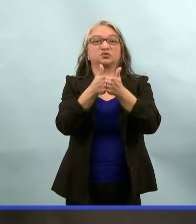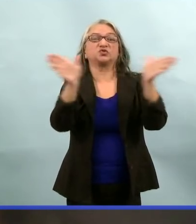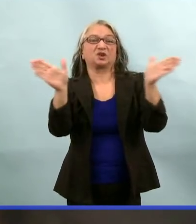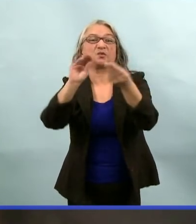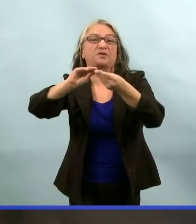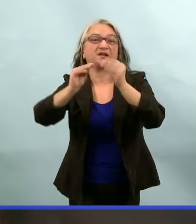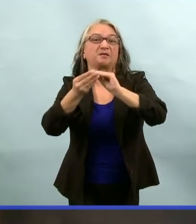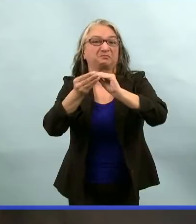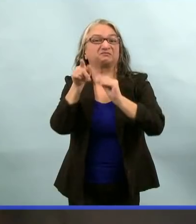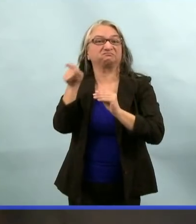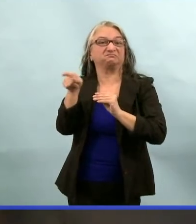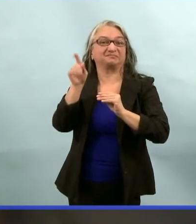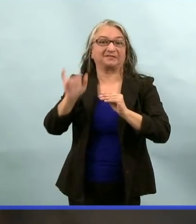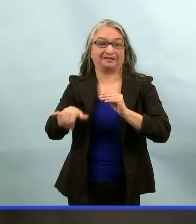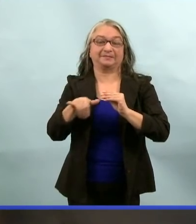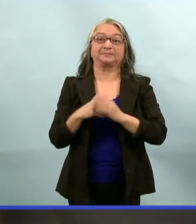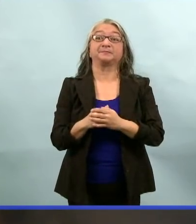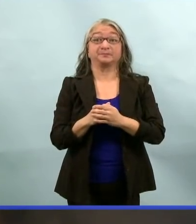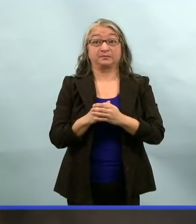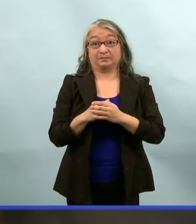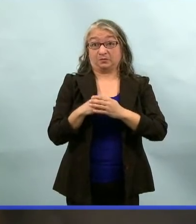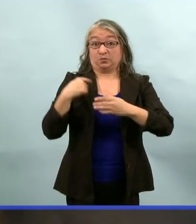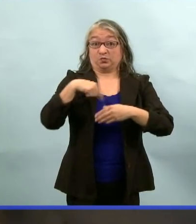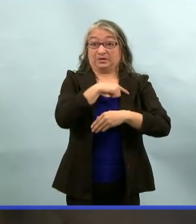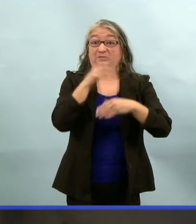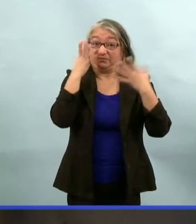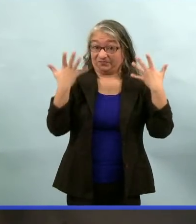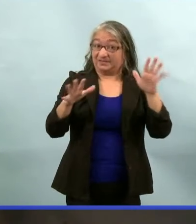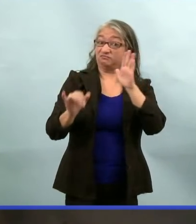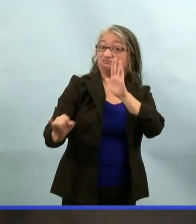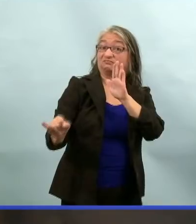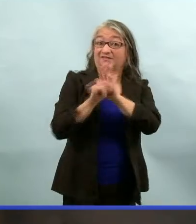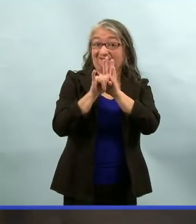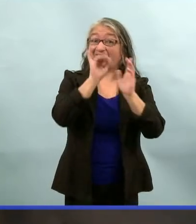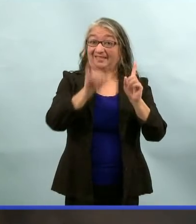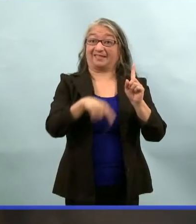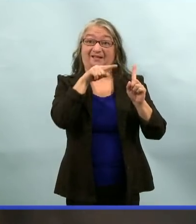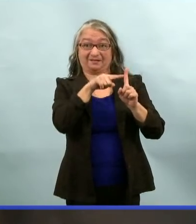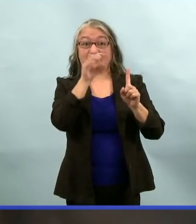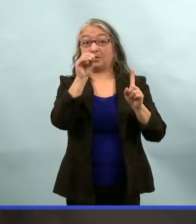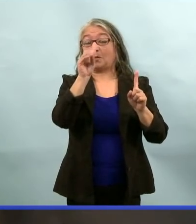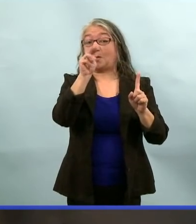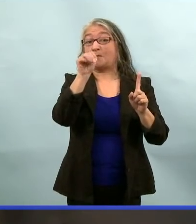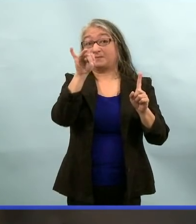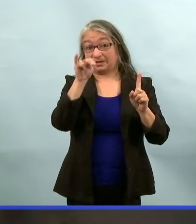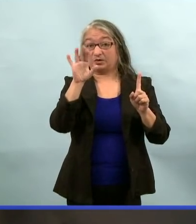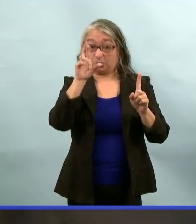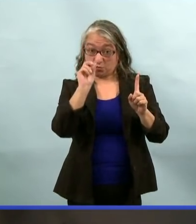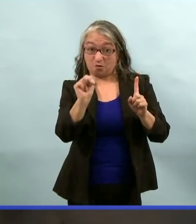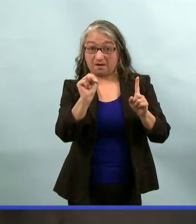resulted in identification of omicron again if any additional public health risks are assessed and